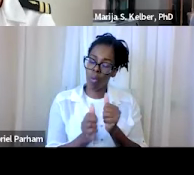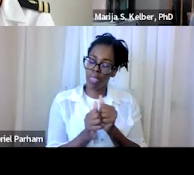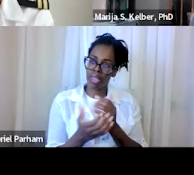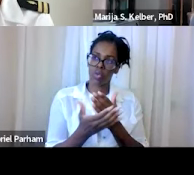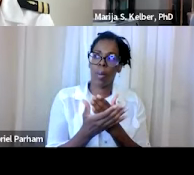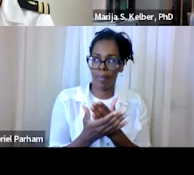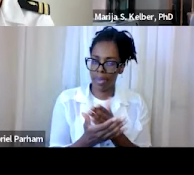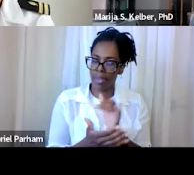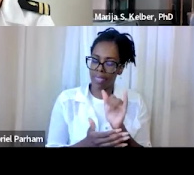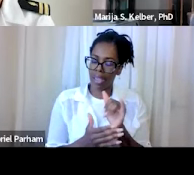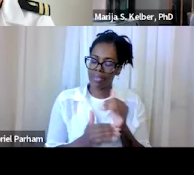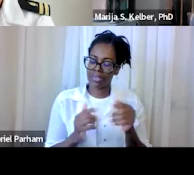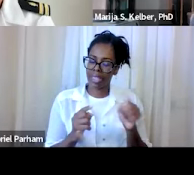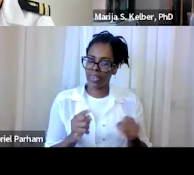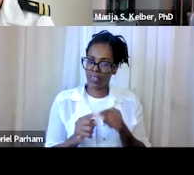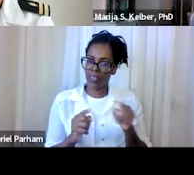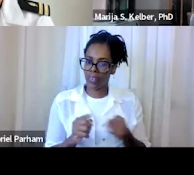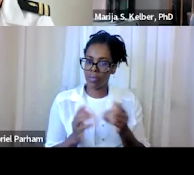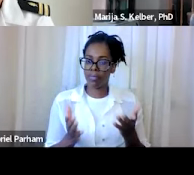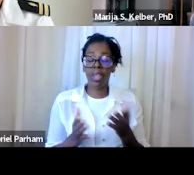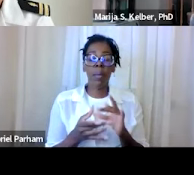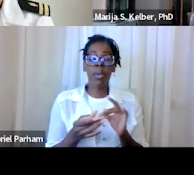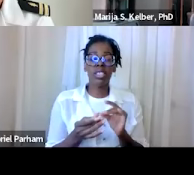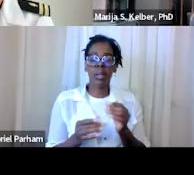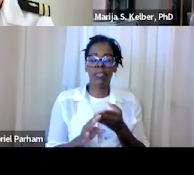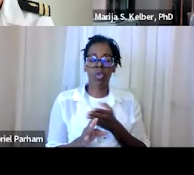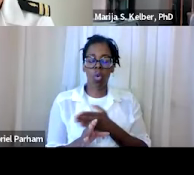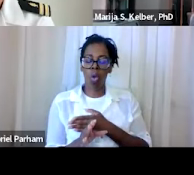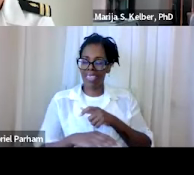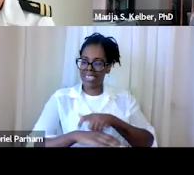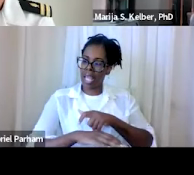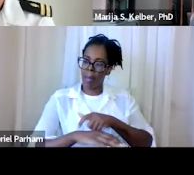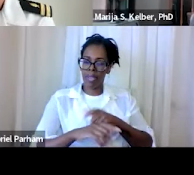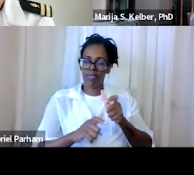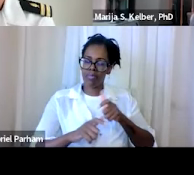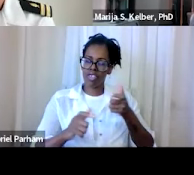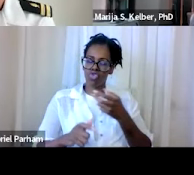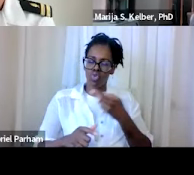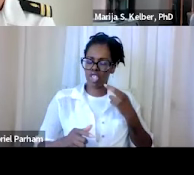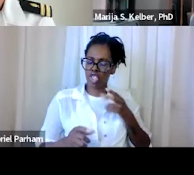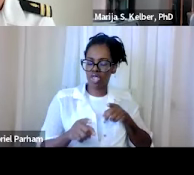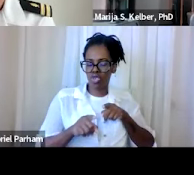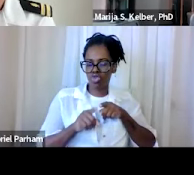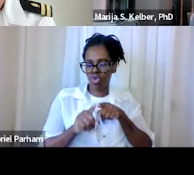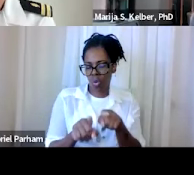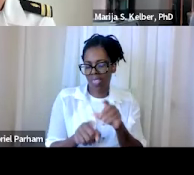And also, as I mentioned earlier, timing of greatest risk during the criminal justice process is unclear.